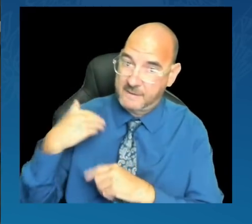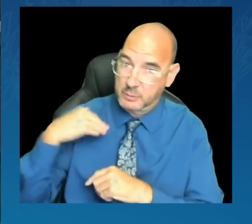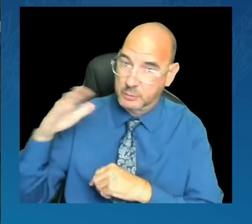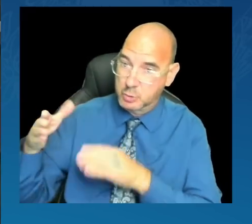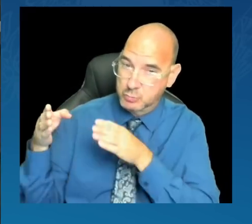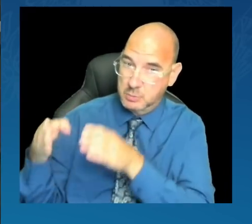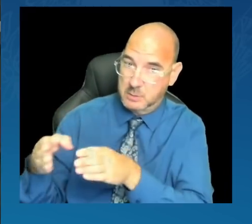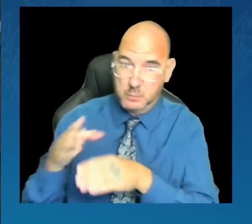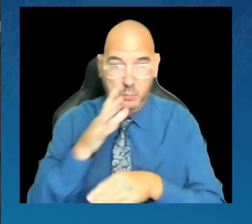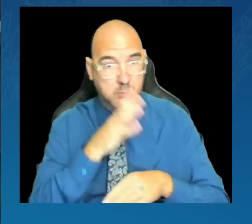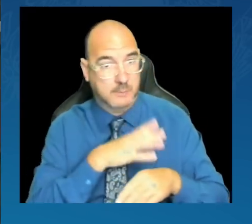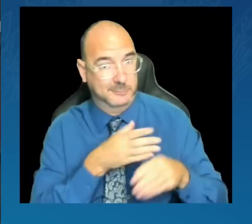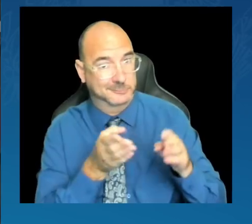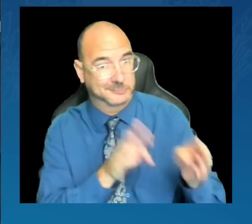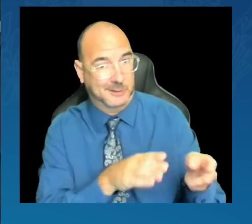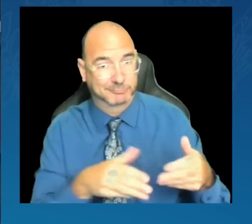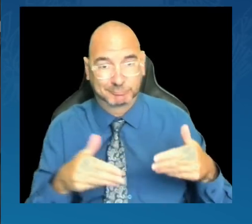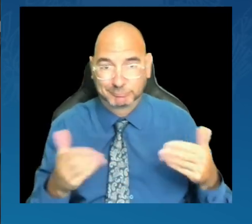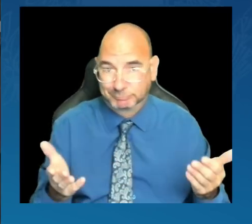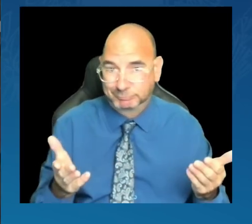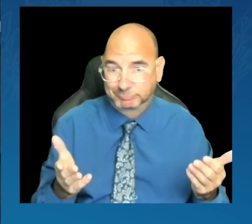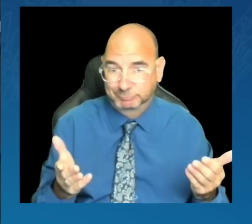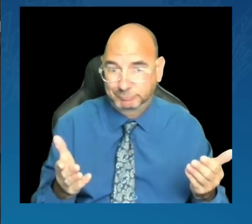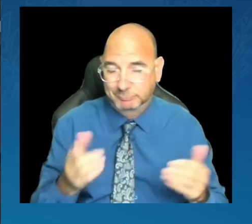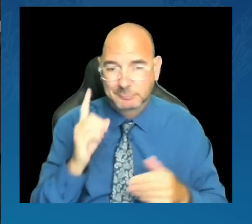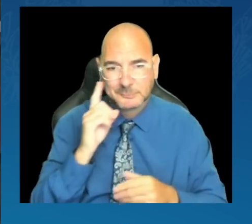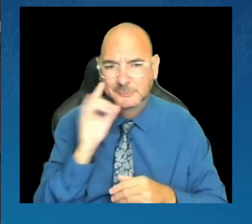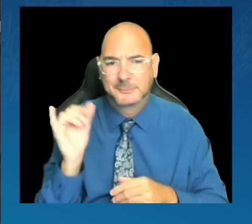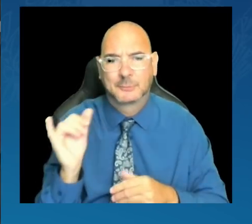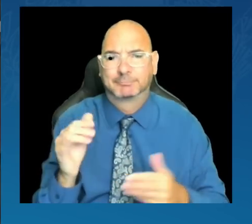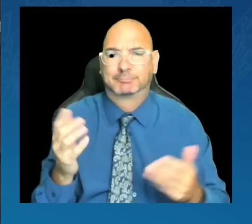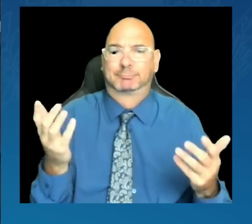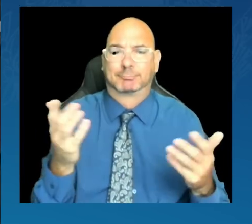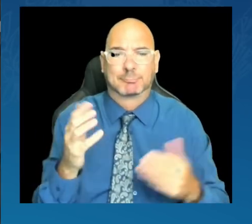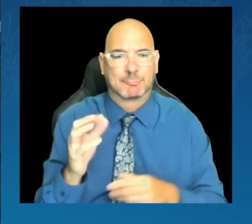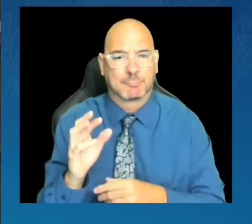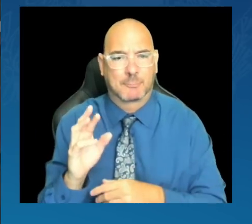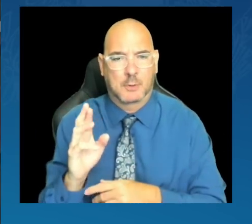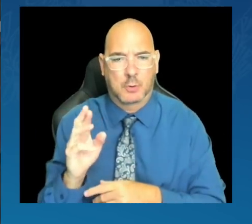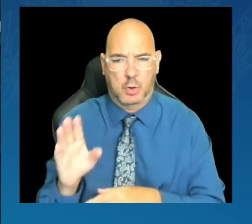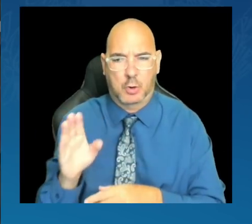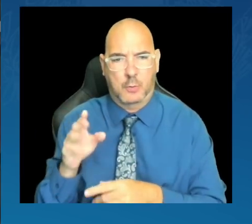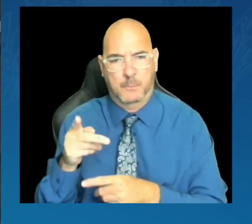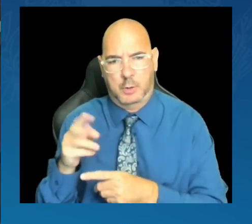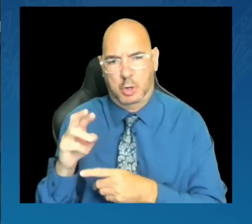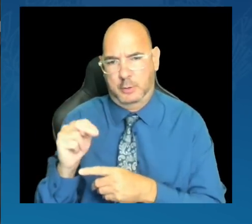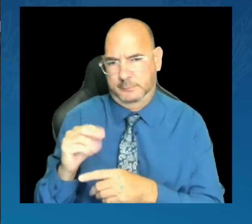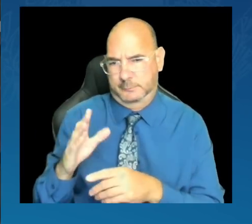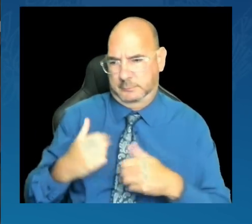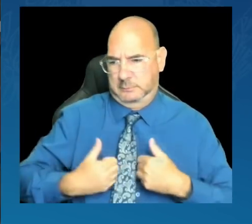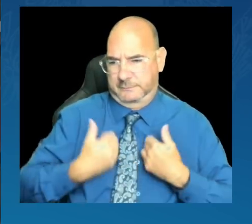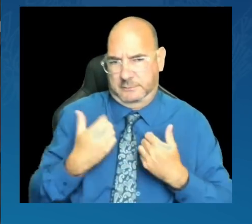That doesn't sound like a pro pro-life win to me. We in the House, we in the House Democratic Caucus